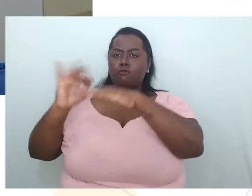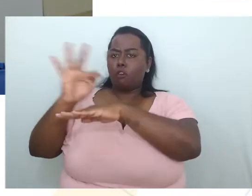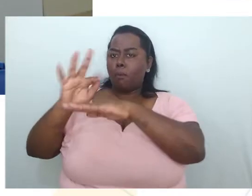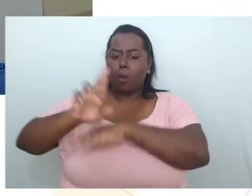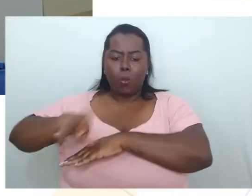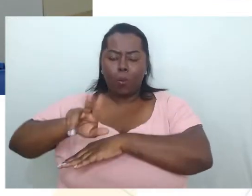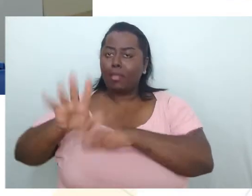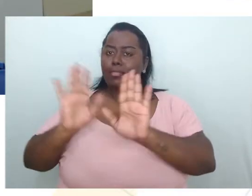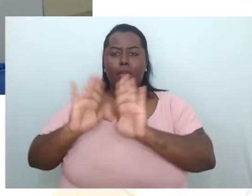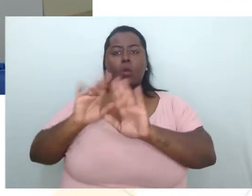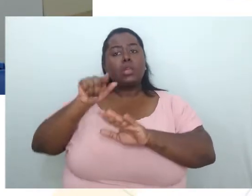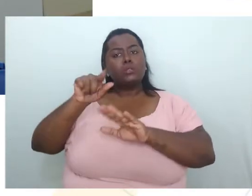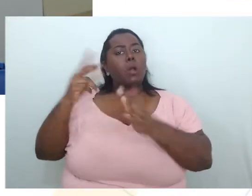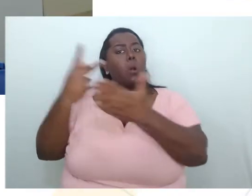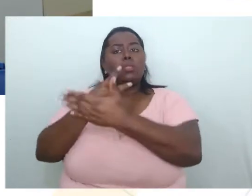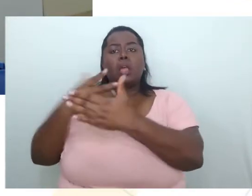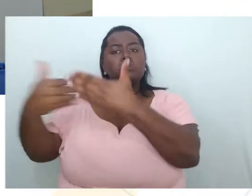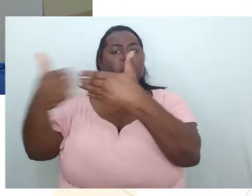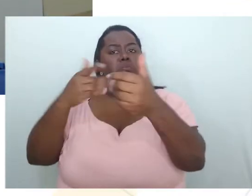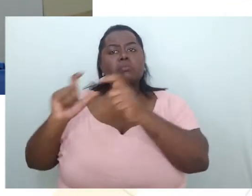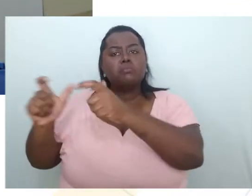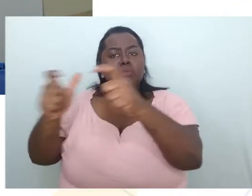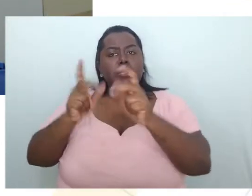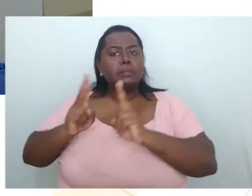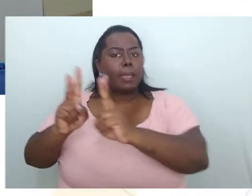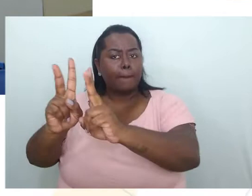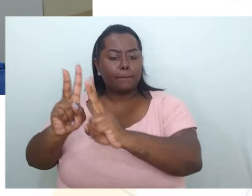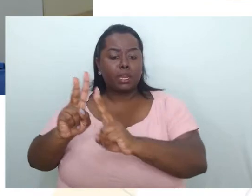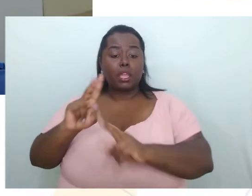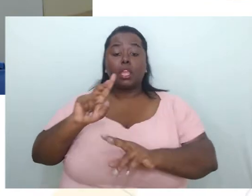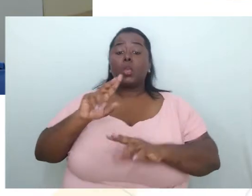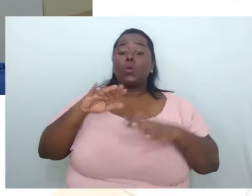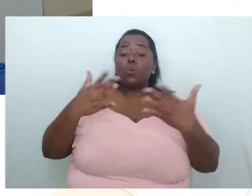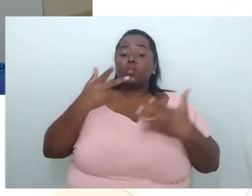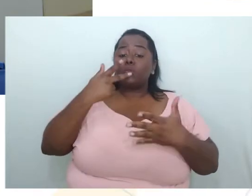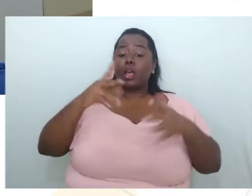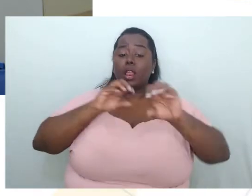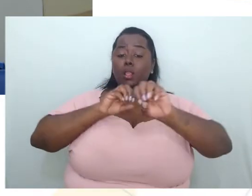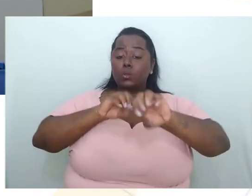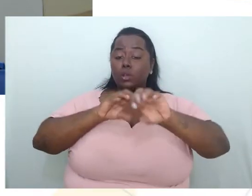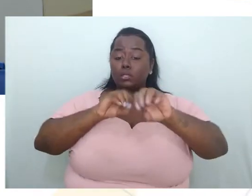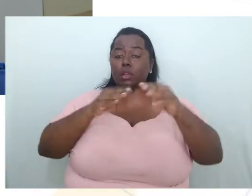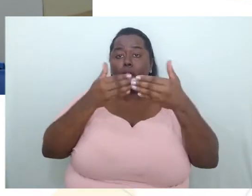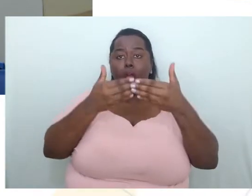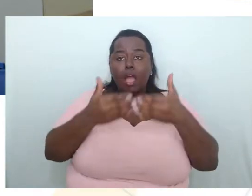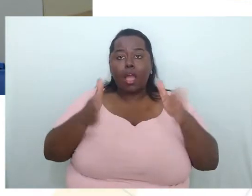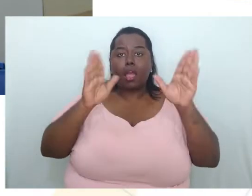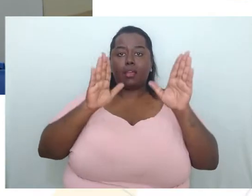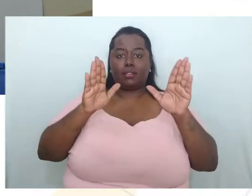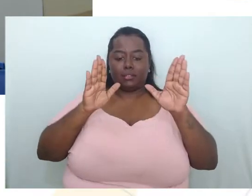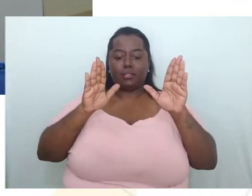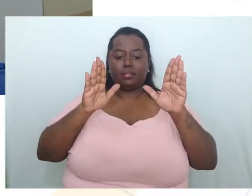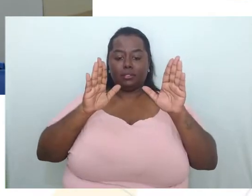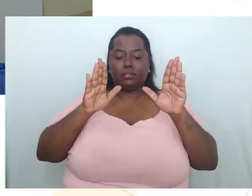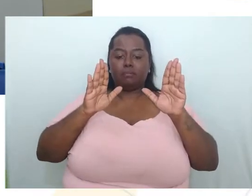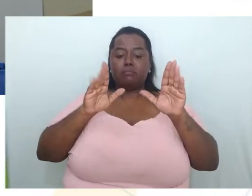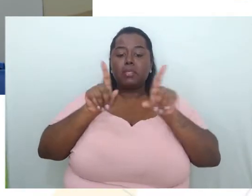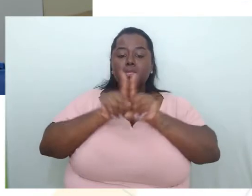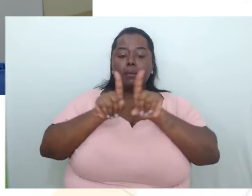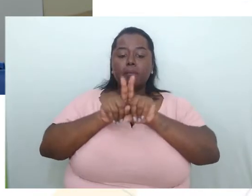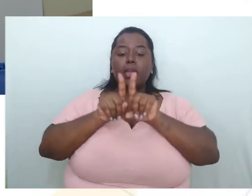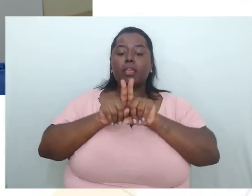so when education began to be opened up and only those that were of